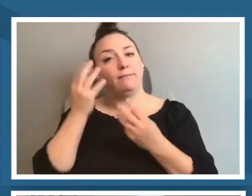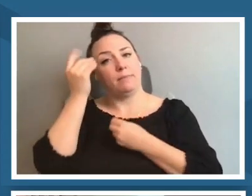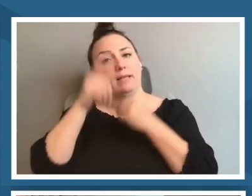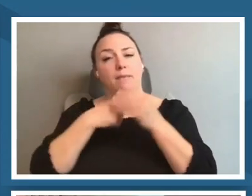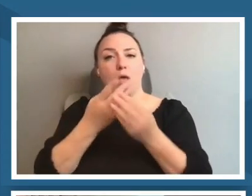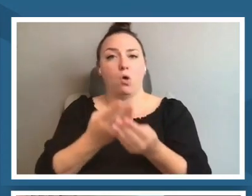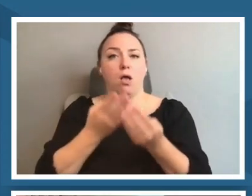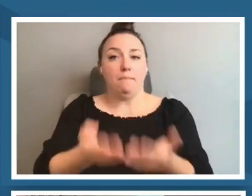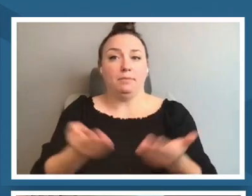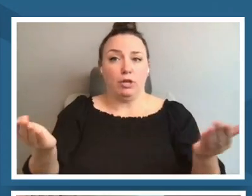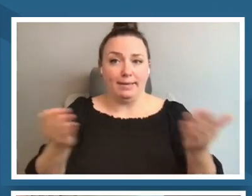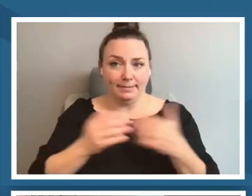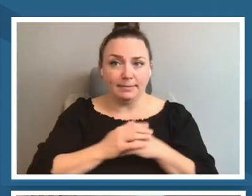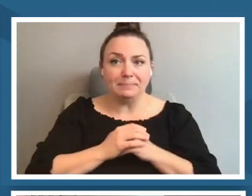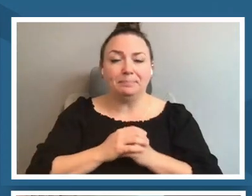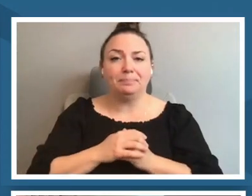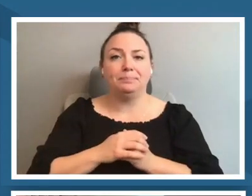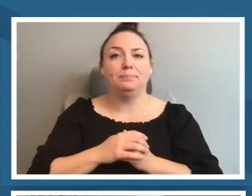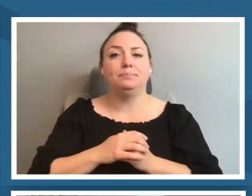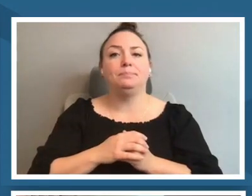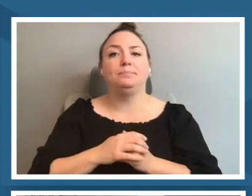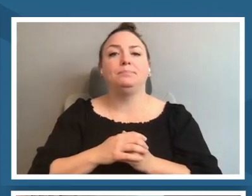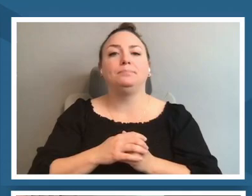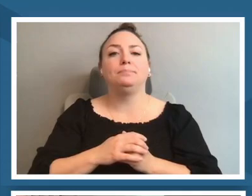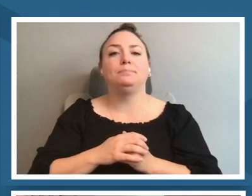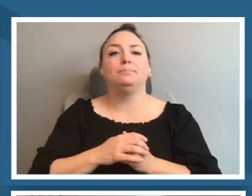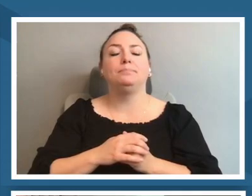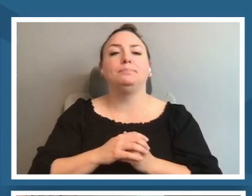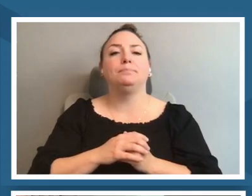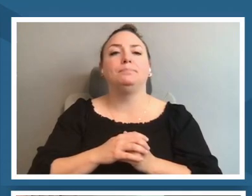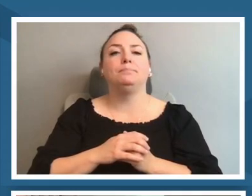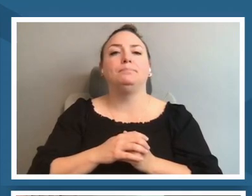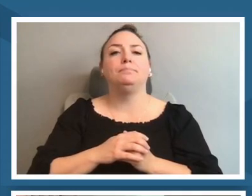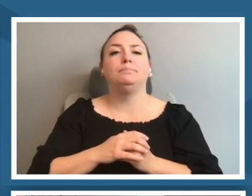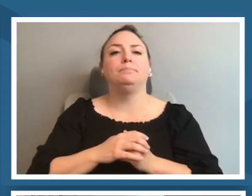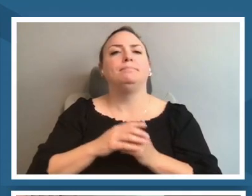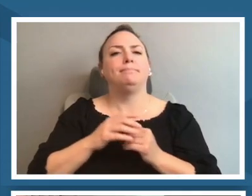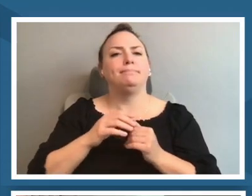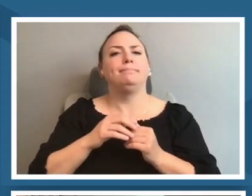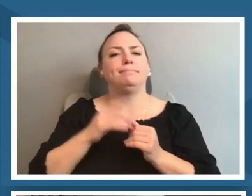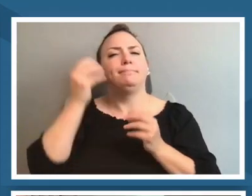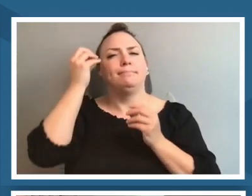it it brings out a range of things but